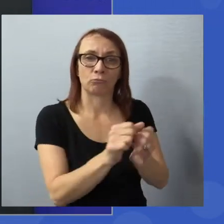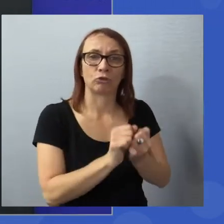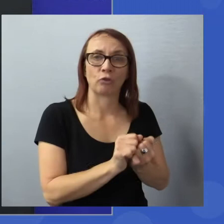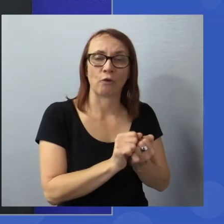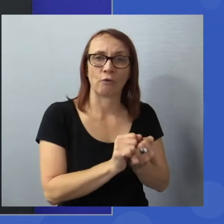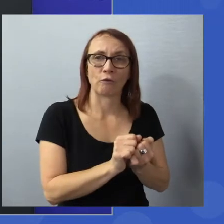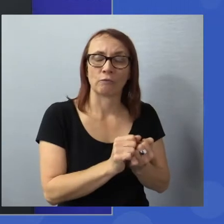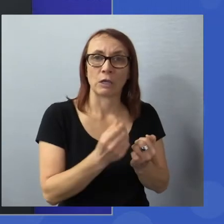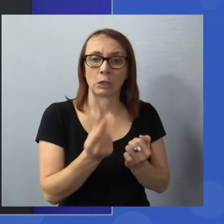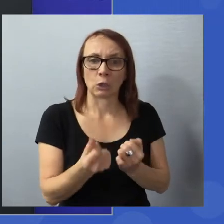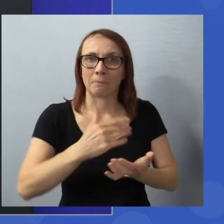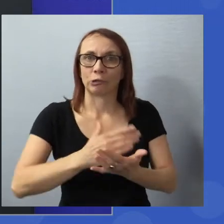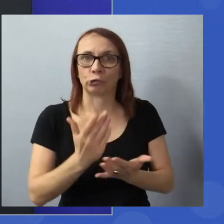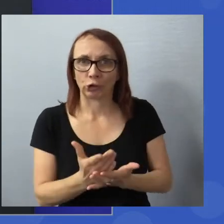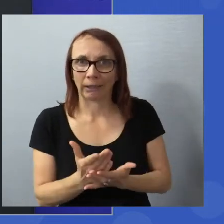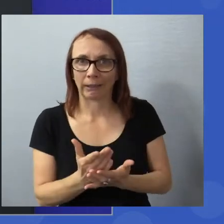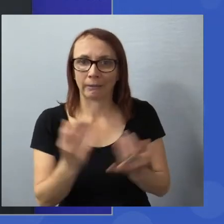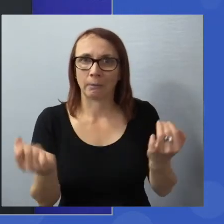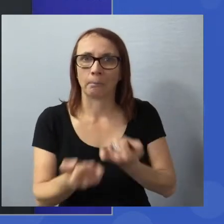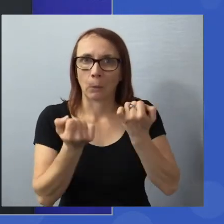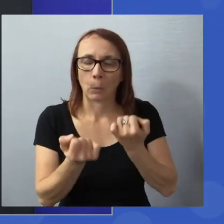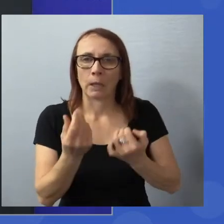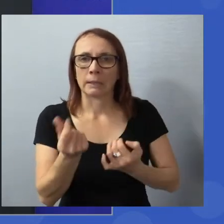paroles are shared some that acquire action of the EU level some that